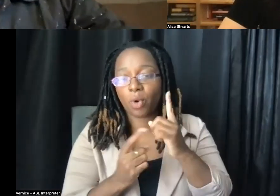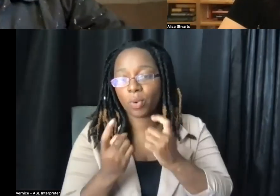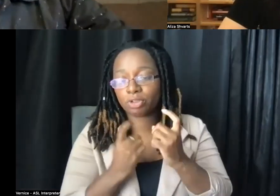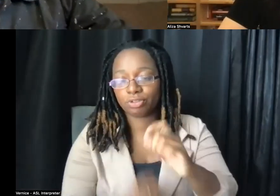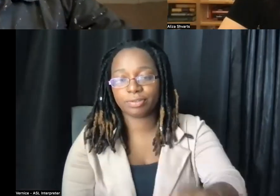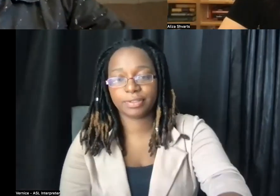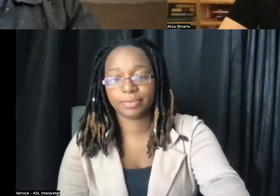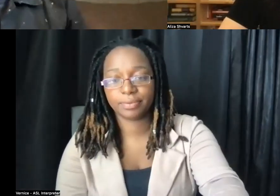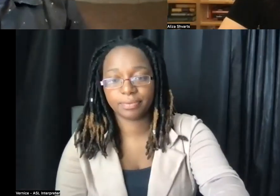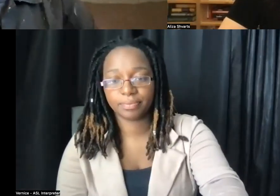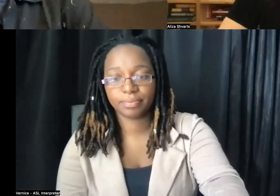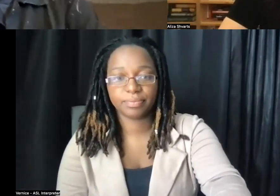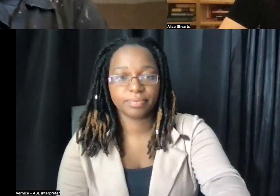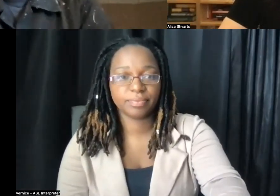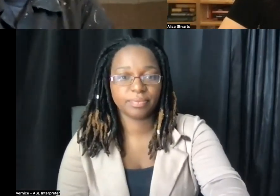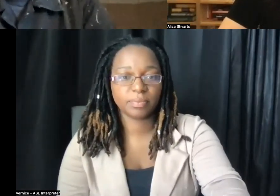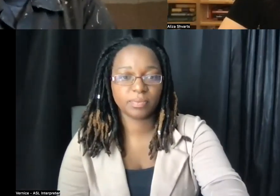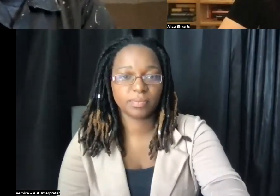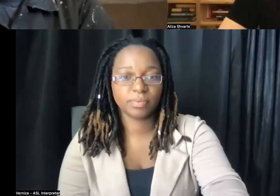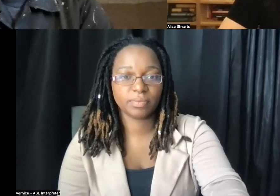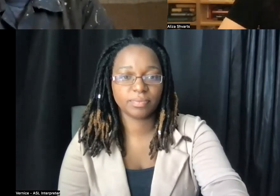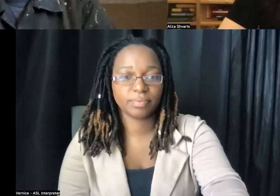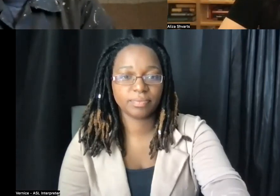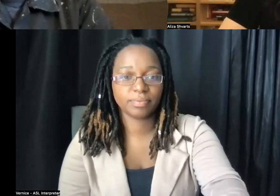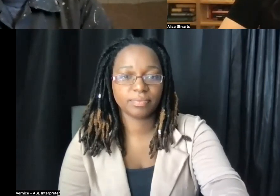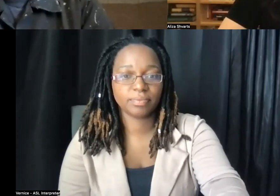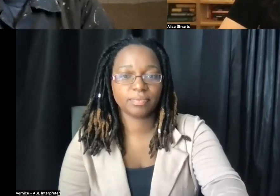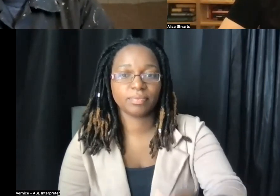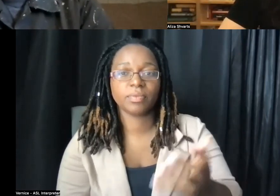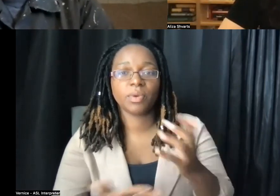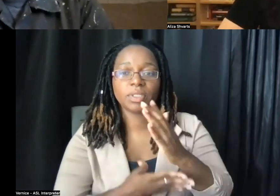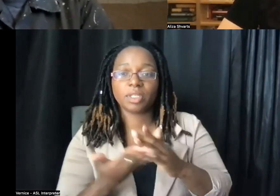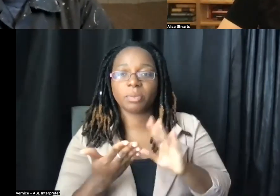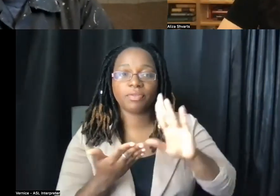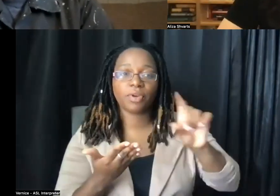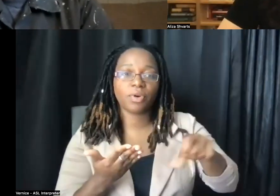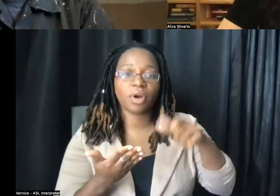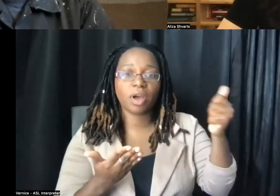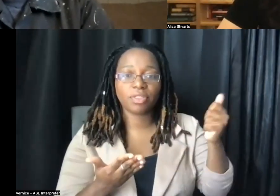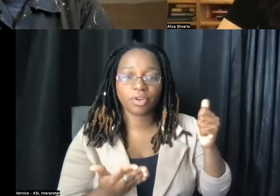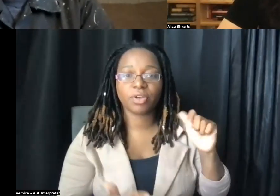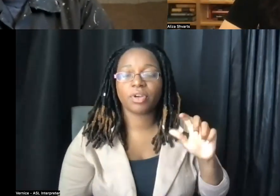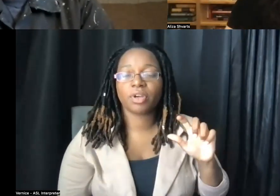Totally. I'm going to try to get to a few more questions at the time we have.